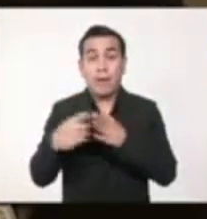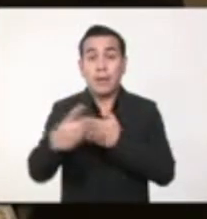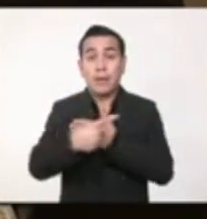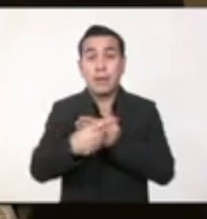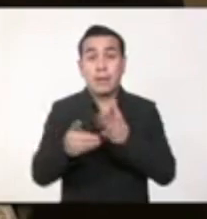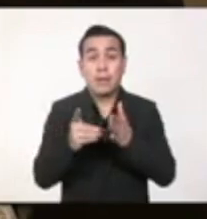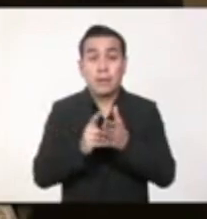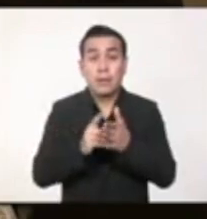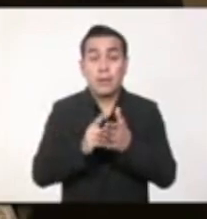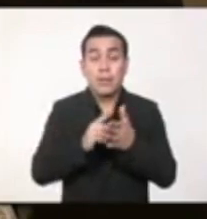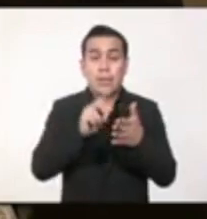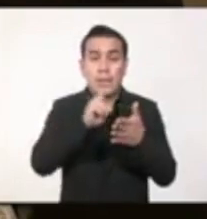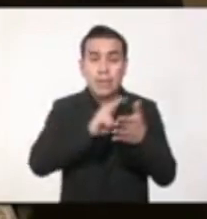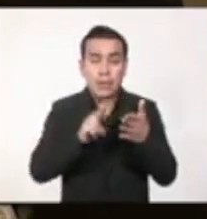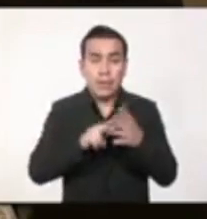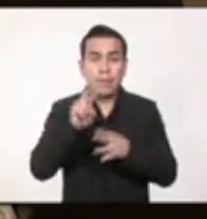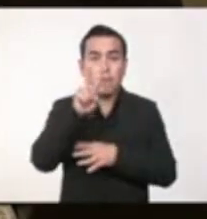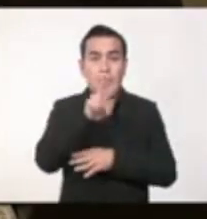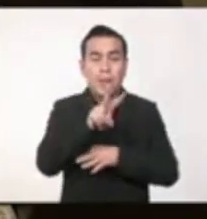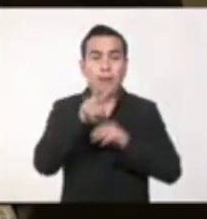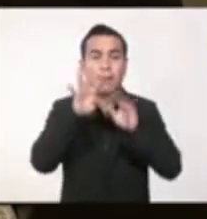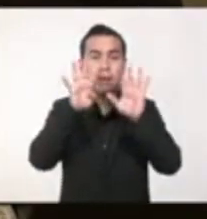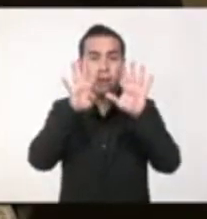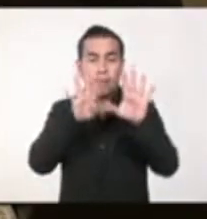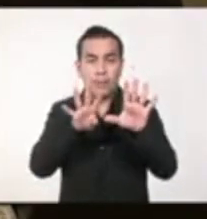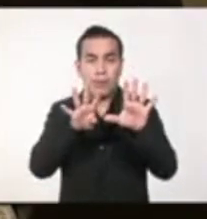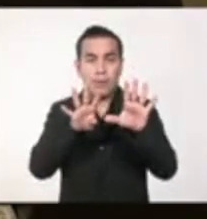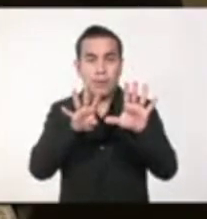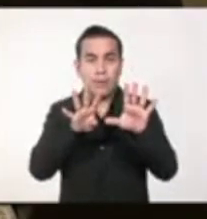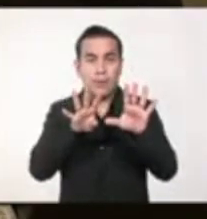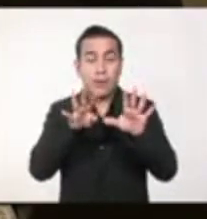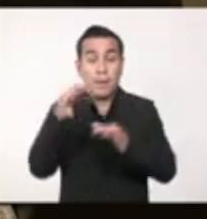twenty-nine pages of specific causes , previously